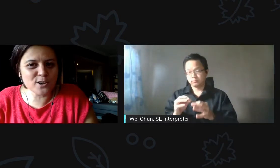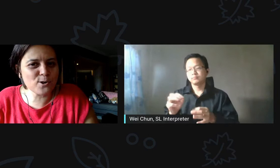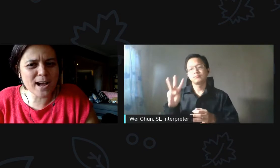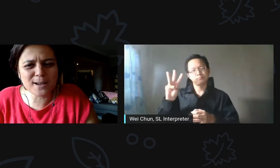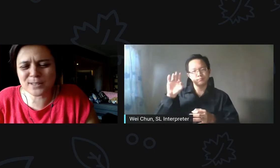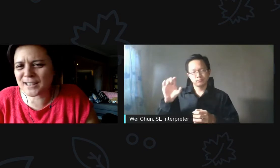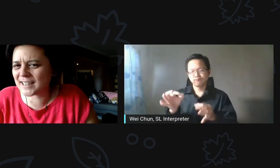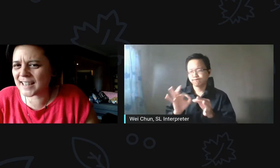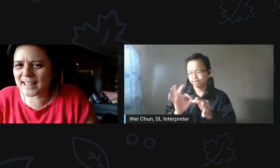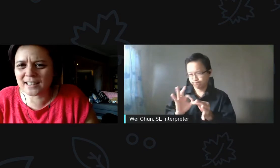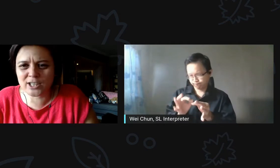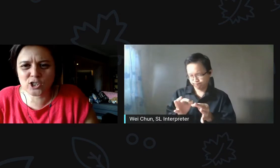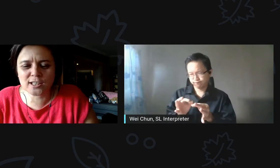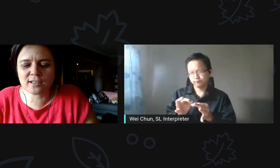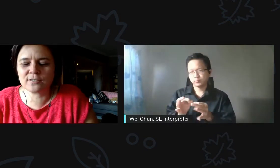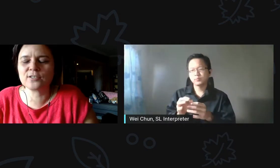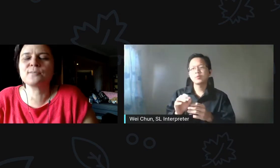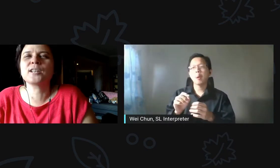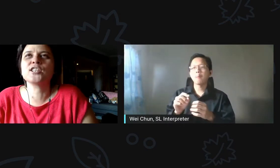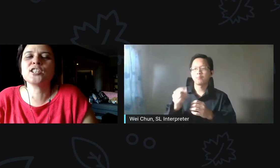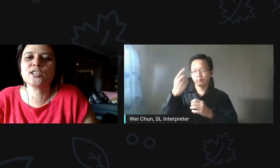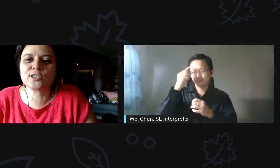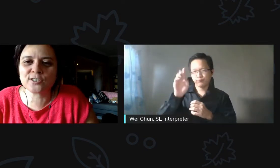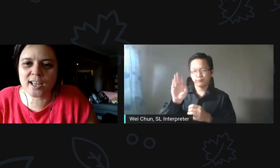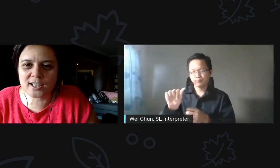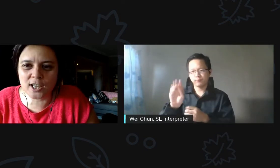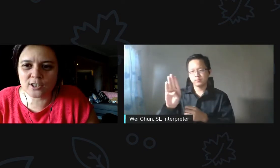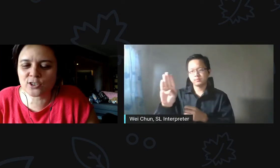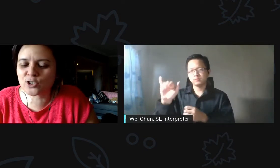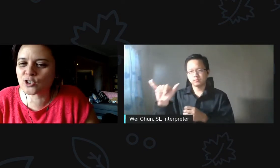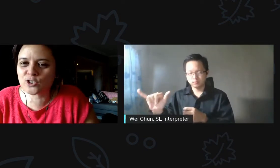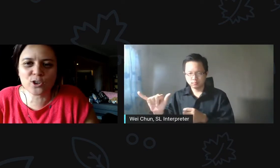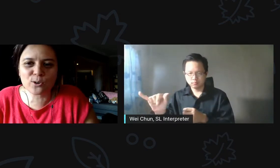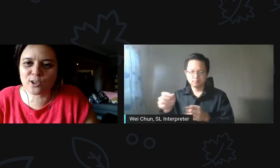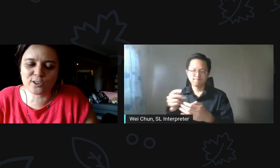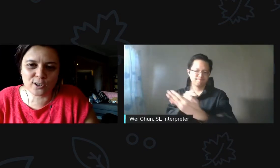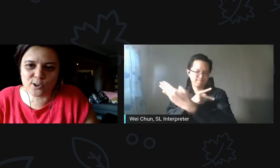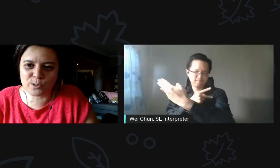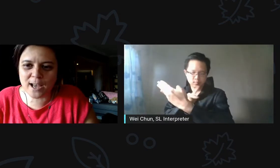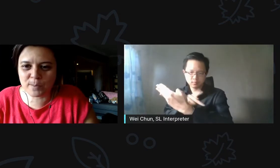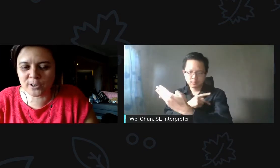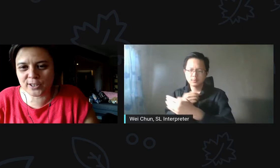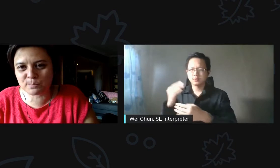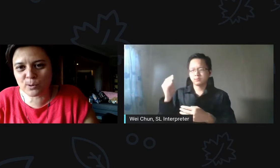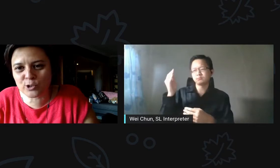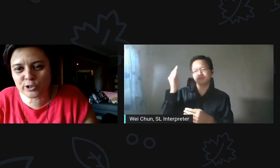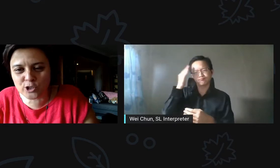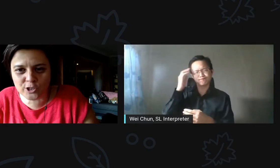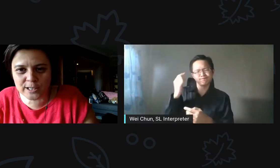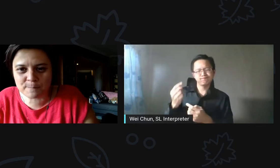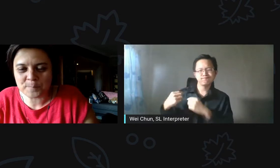I know Abby again like Sheena from years and so long ago. We have been on this poetry journey.